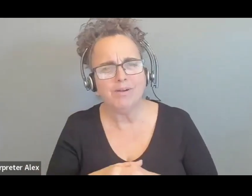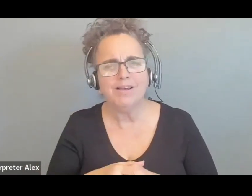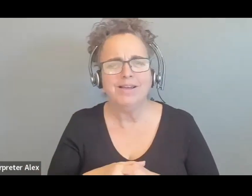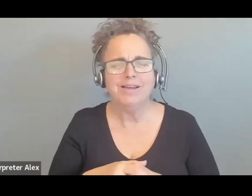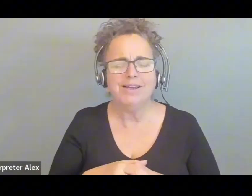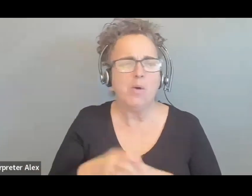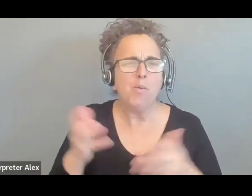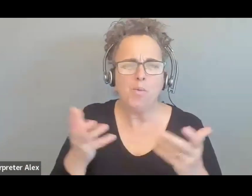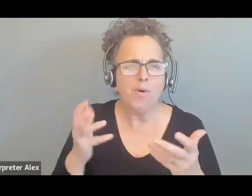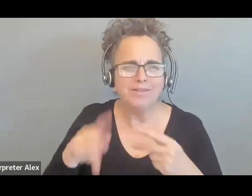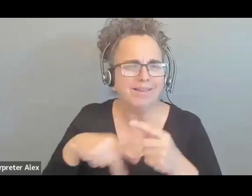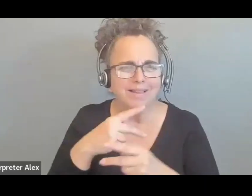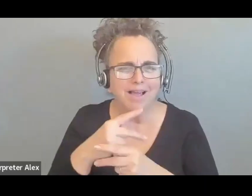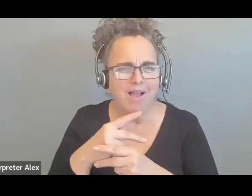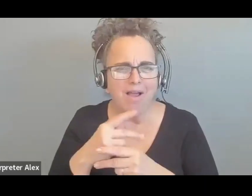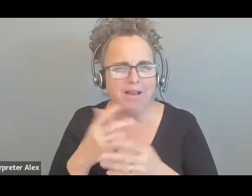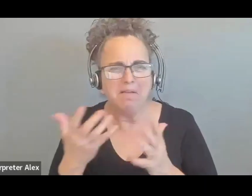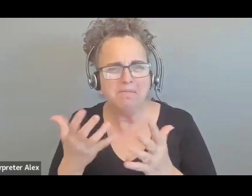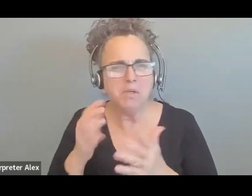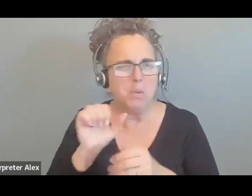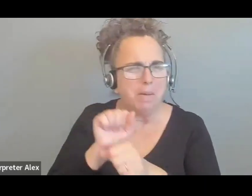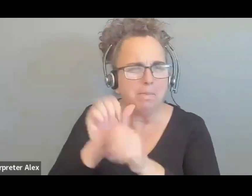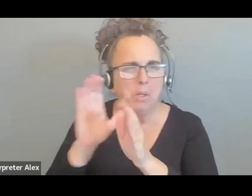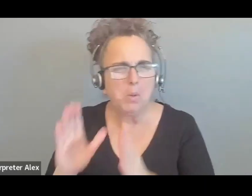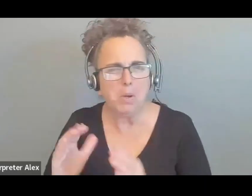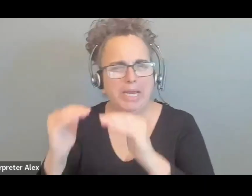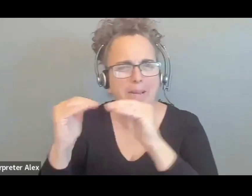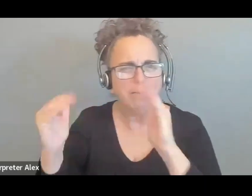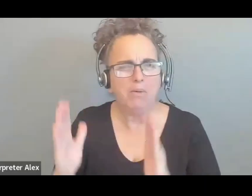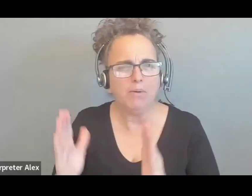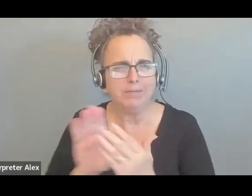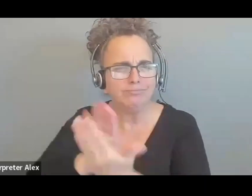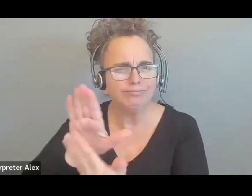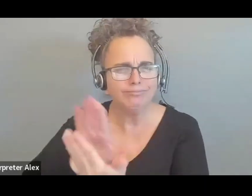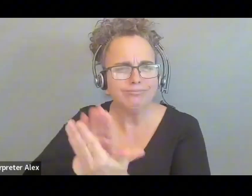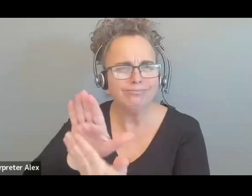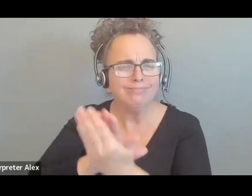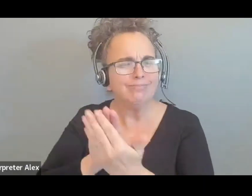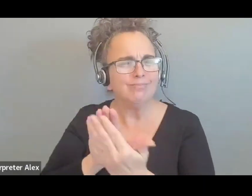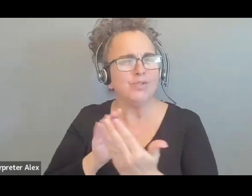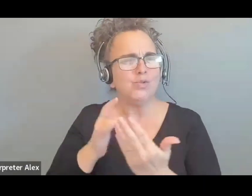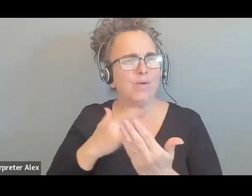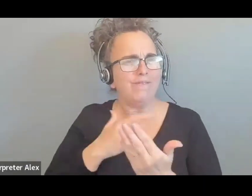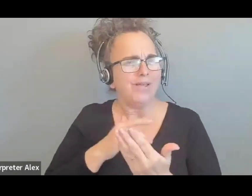What is that kind of employee colleague dynamic looking like that you think works so well?